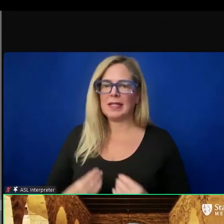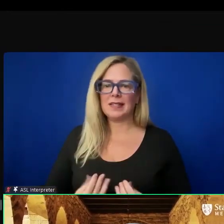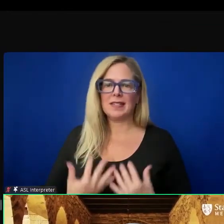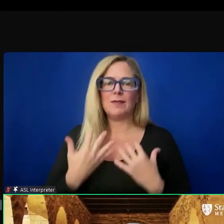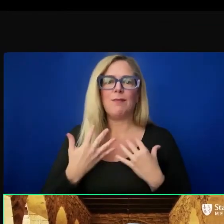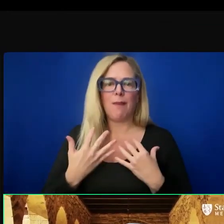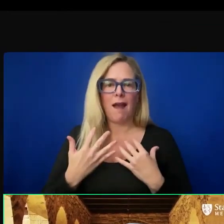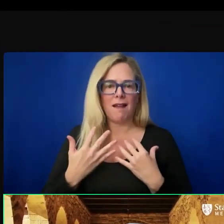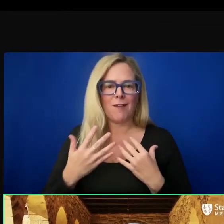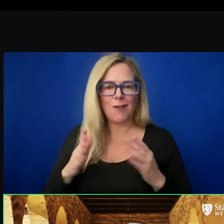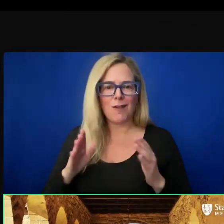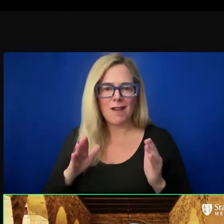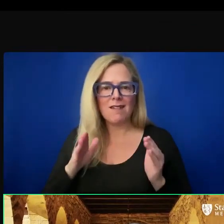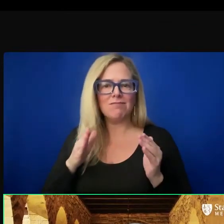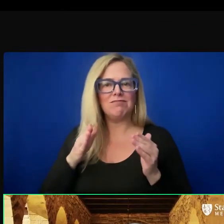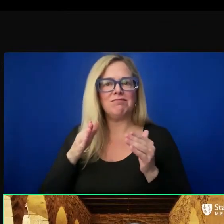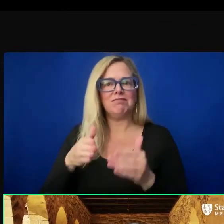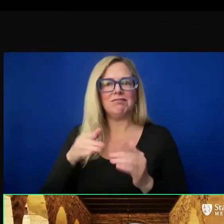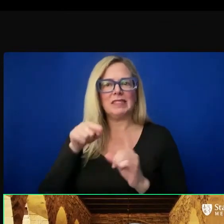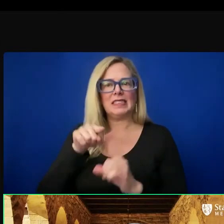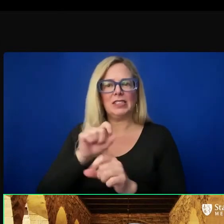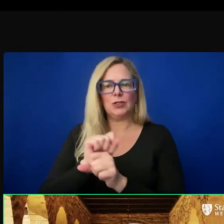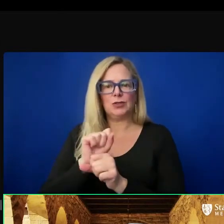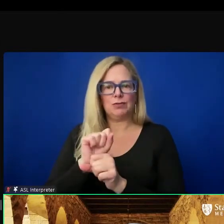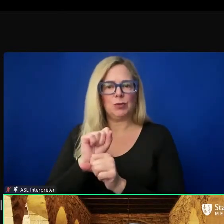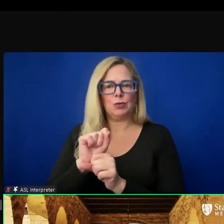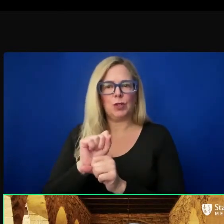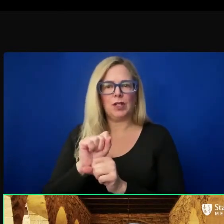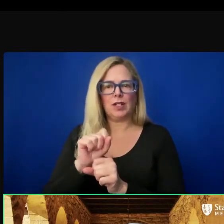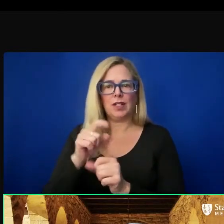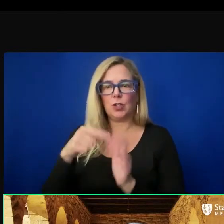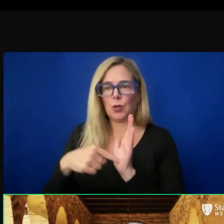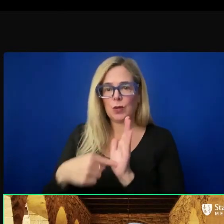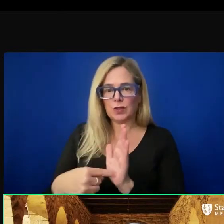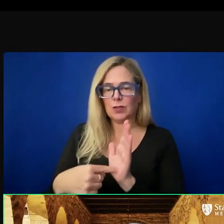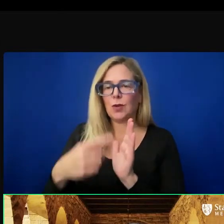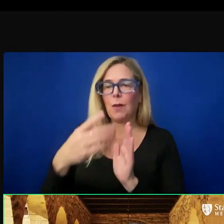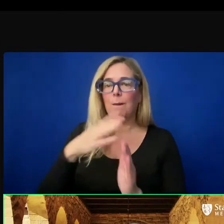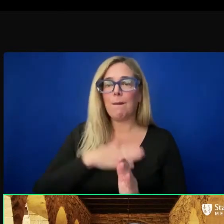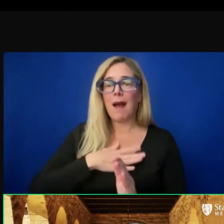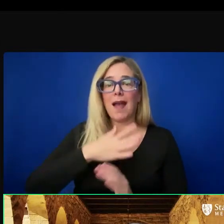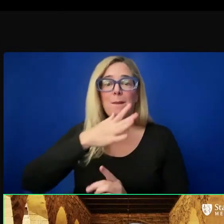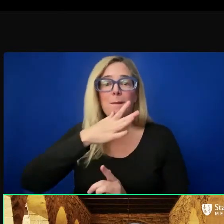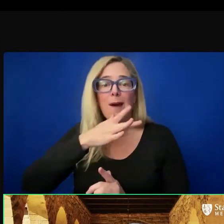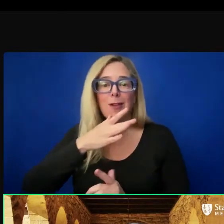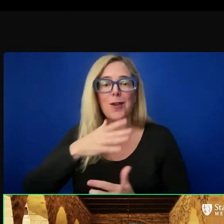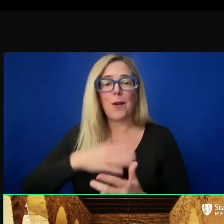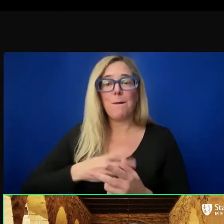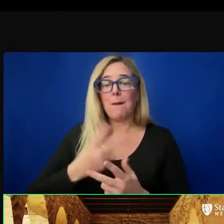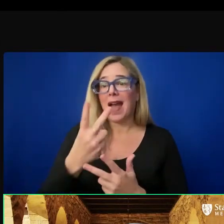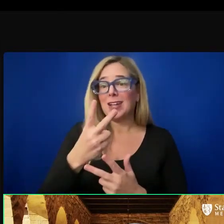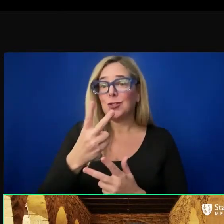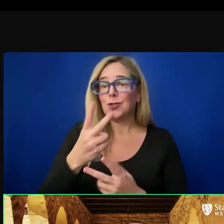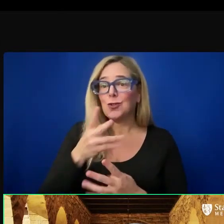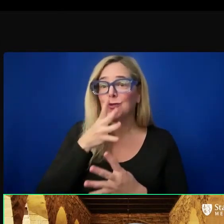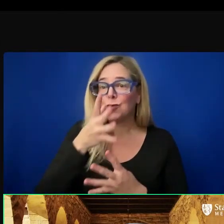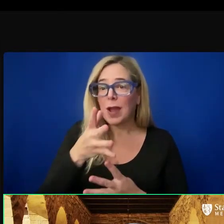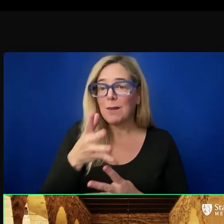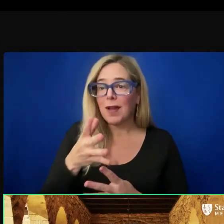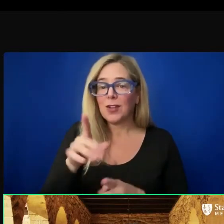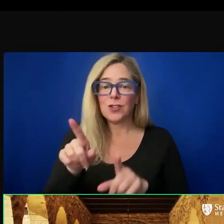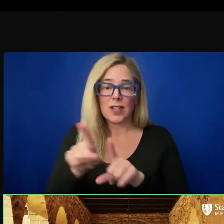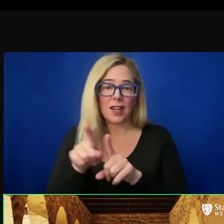on the screen over here are my mother, my two grandmothers, and the grandmother of my husband.